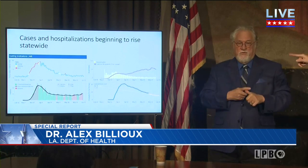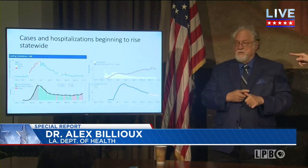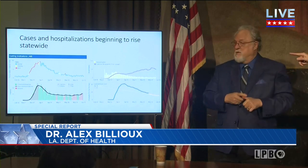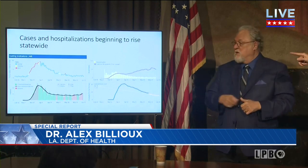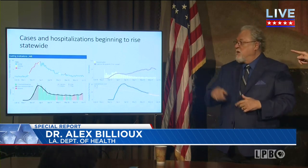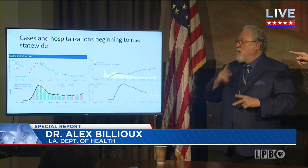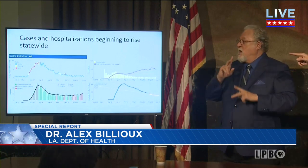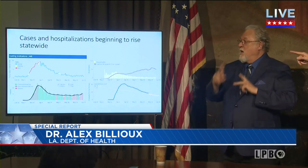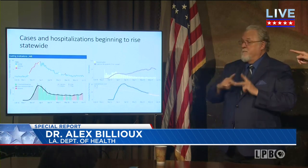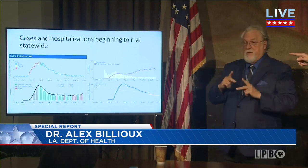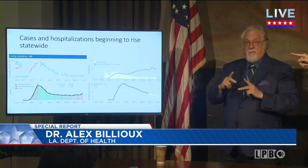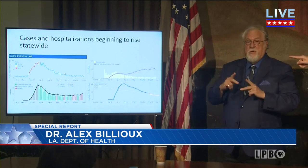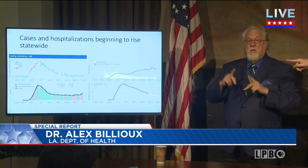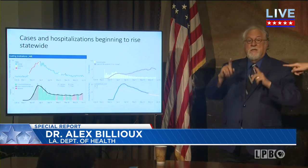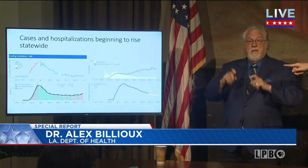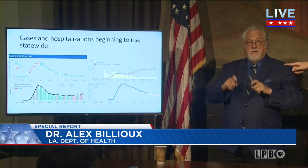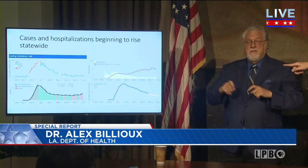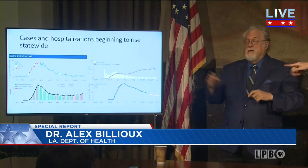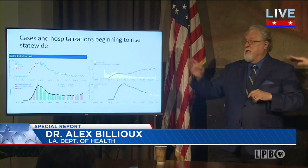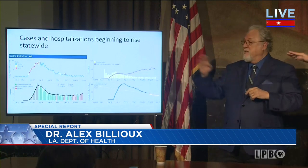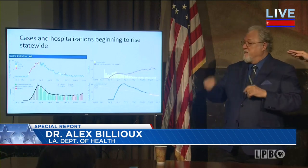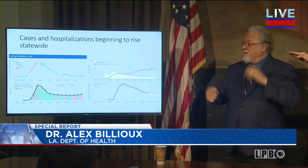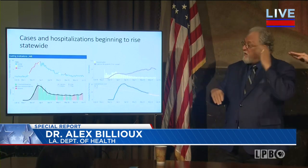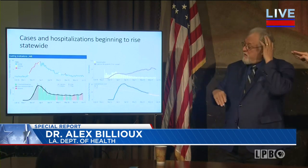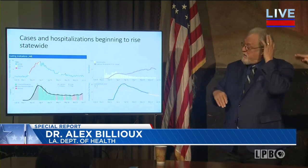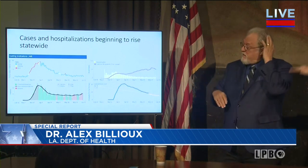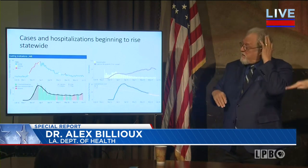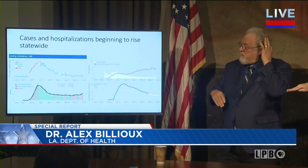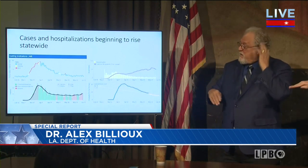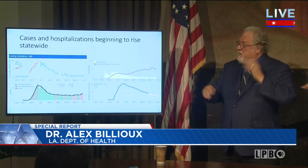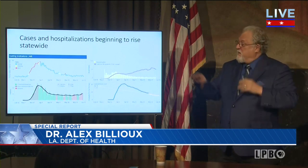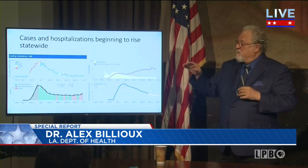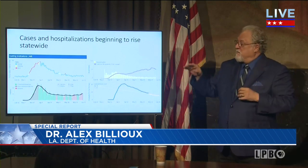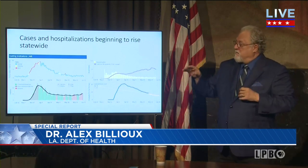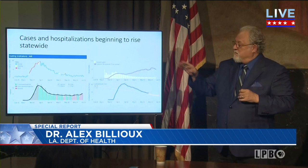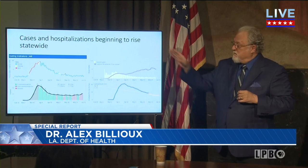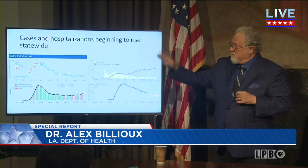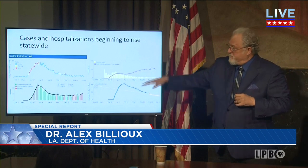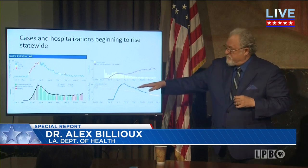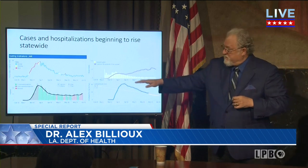SYMPTOMS COULD HAVE COVID. THEY COULD NOT HAVE COVID. IT REMAINS TO BE SEEN. THOSE PEOPLE NEED TO BE TEST